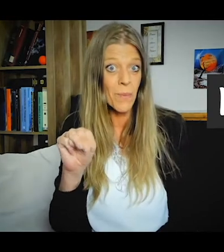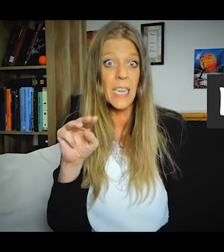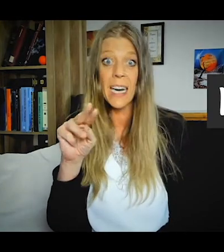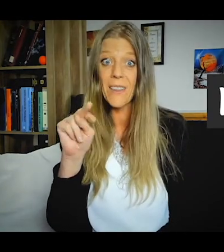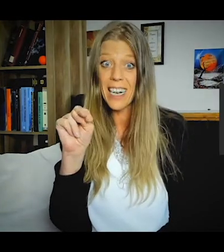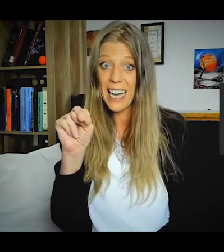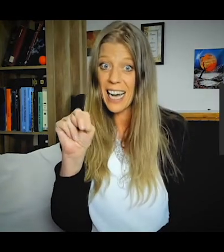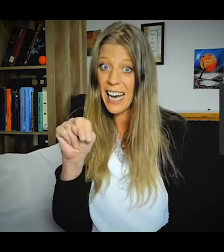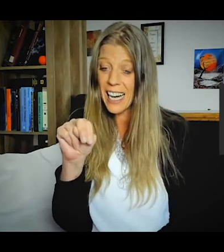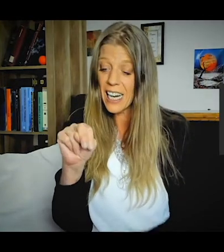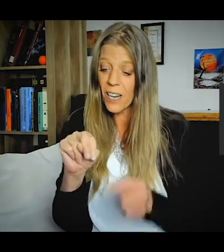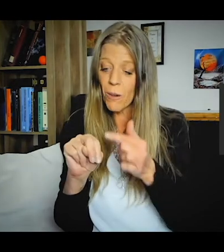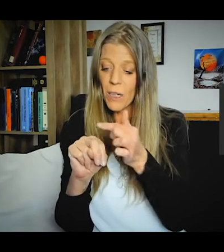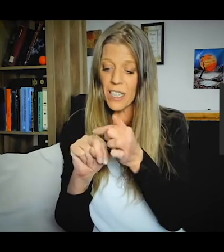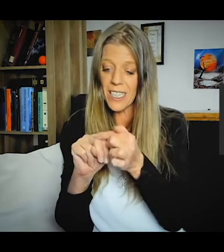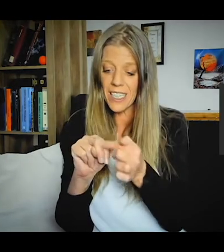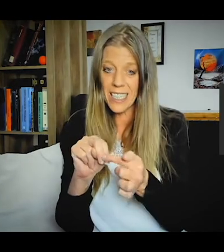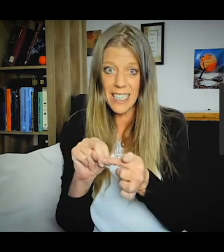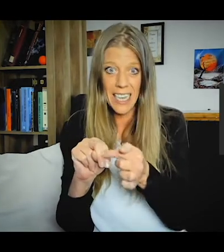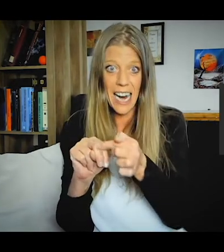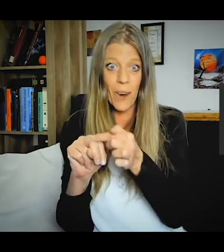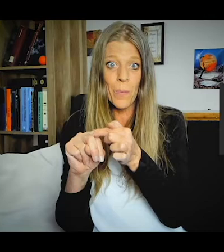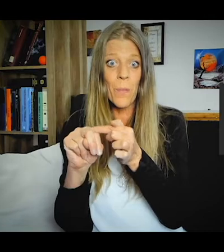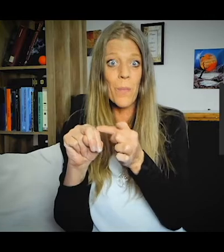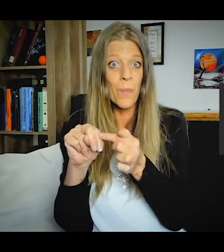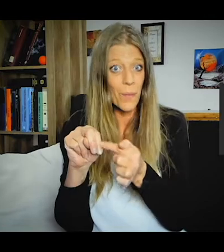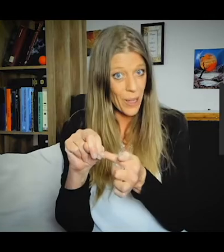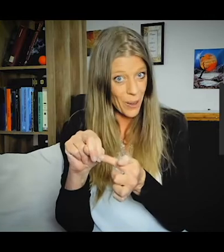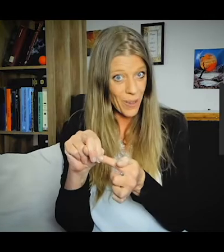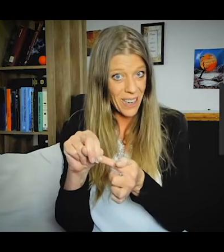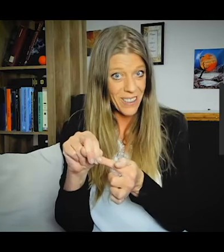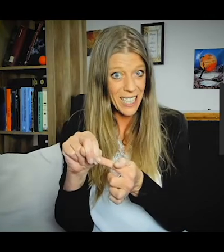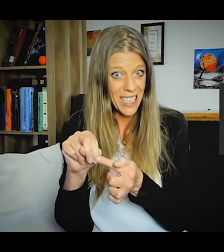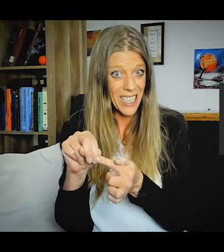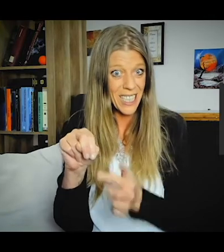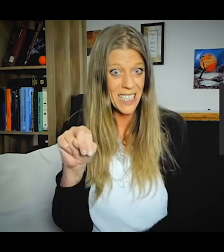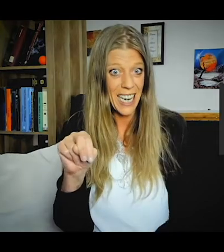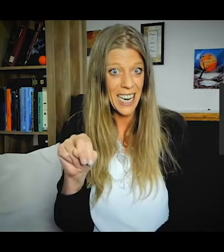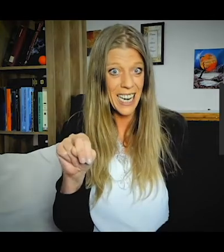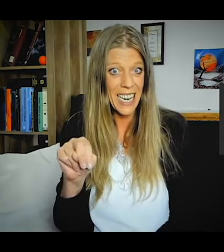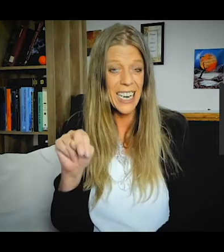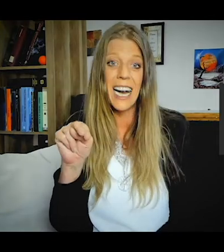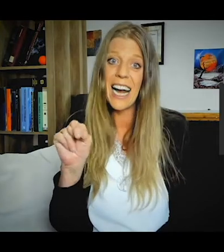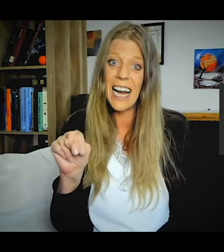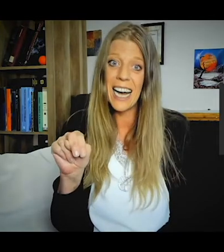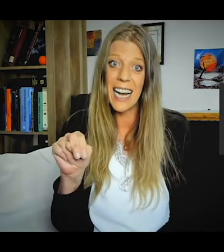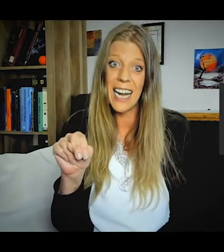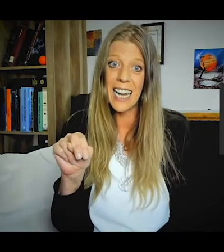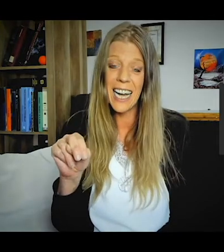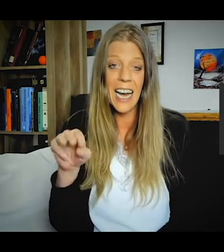Unlike N, which is just down and around. Do you see? - N -